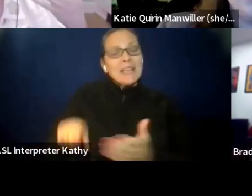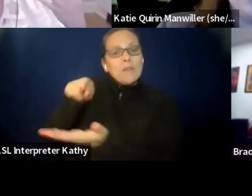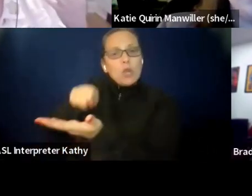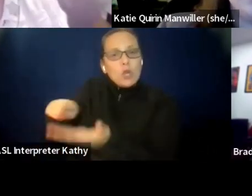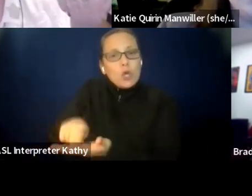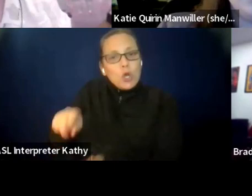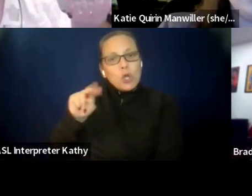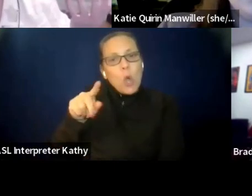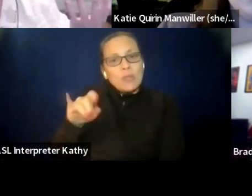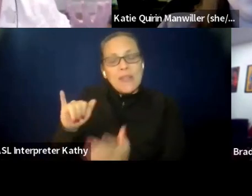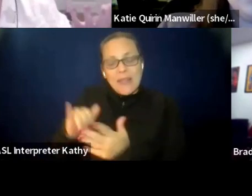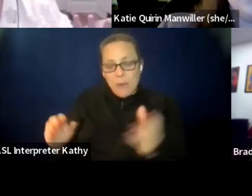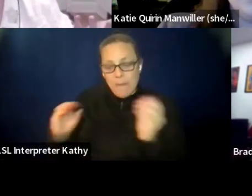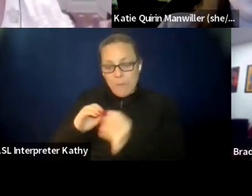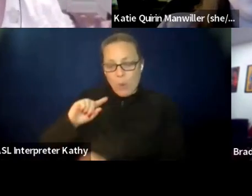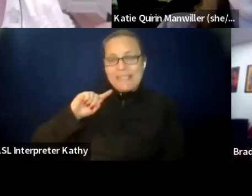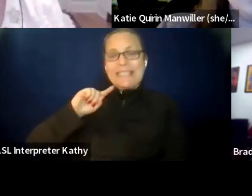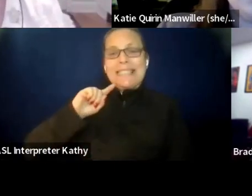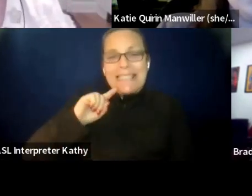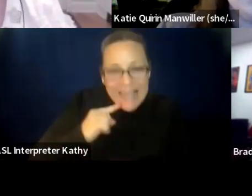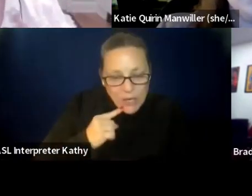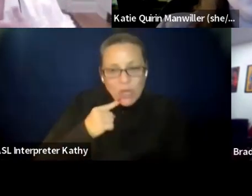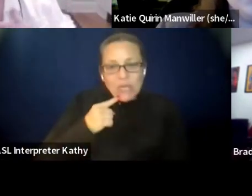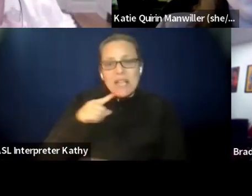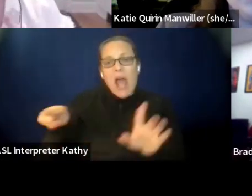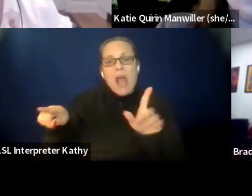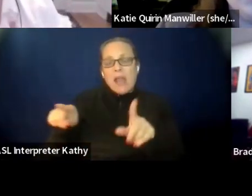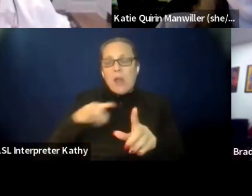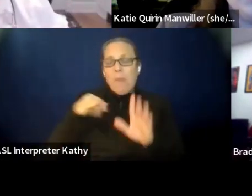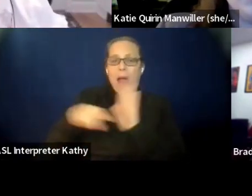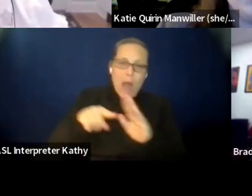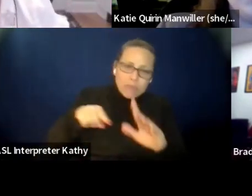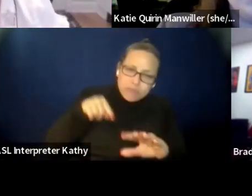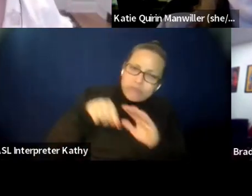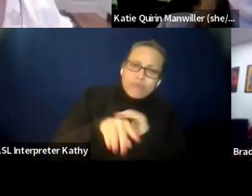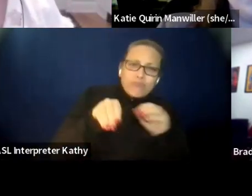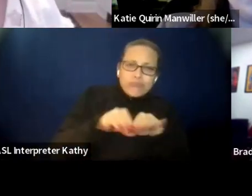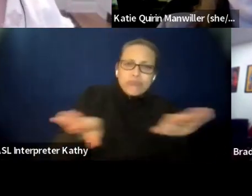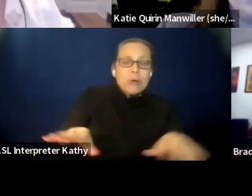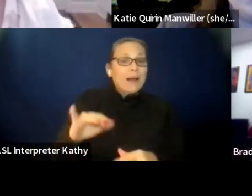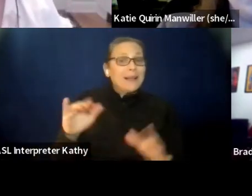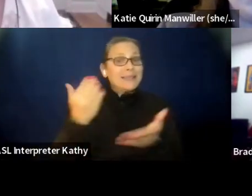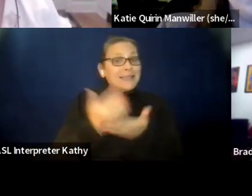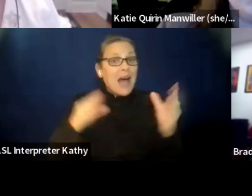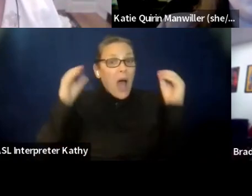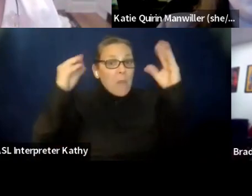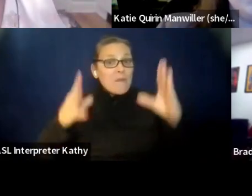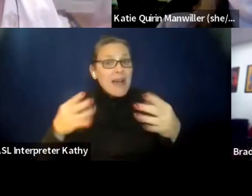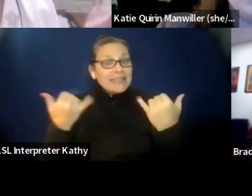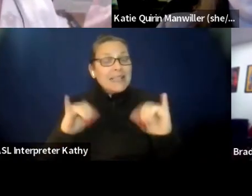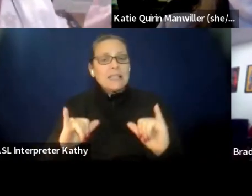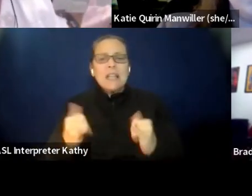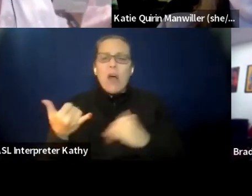assumptions about active reading, active note taking that are more serious than